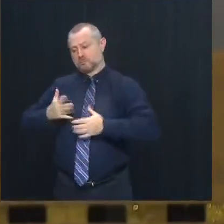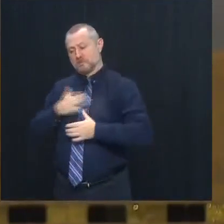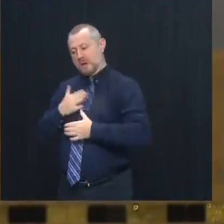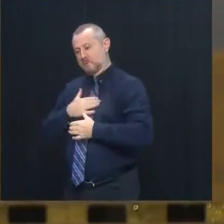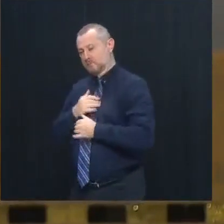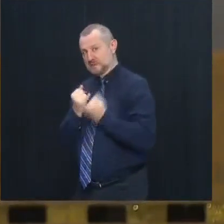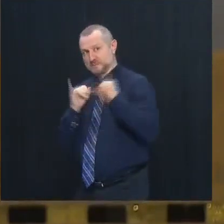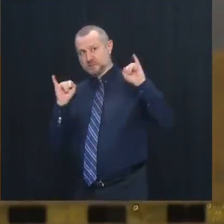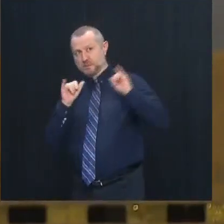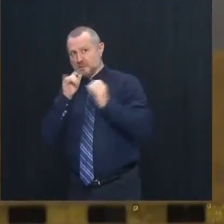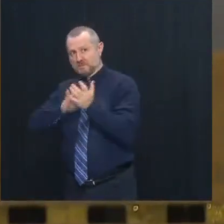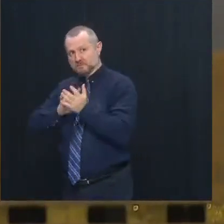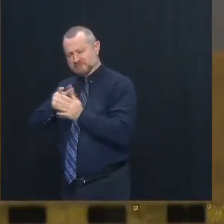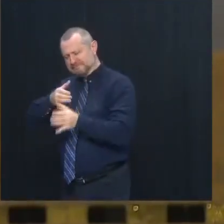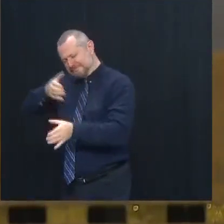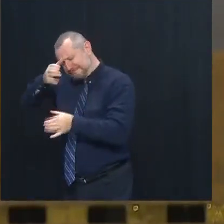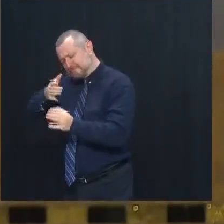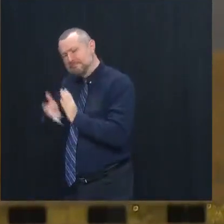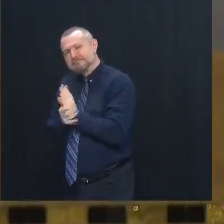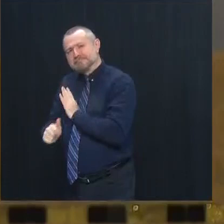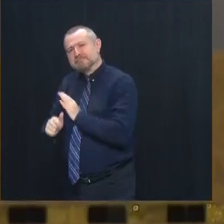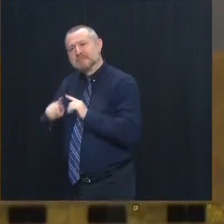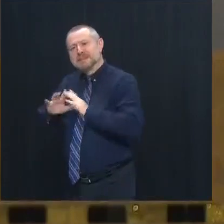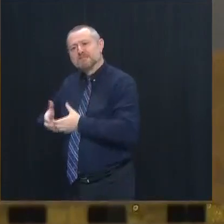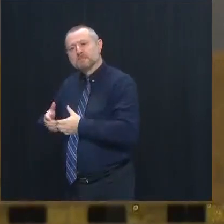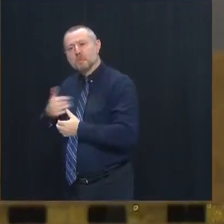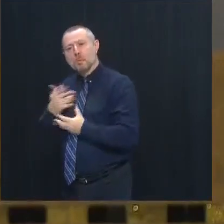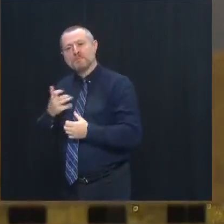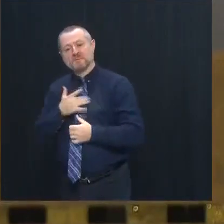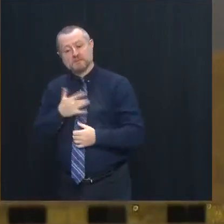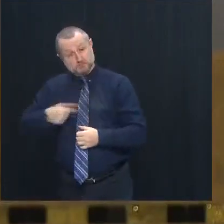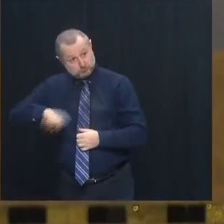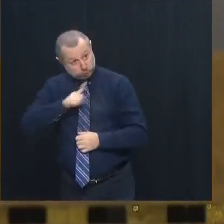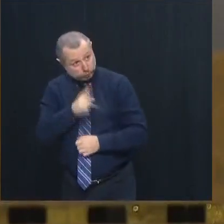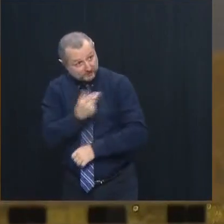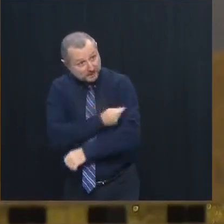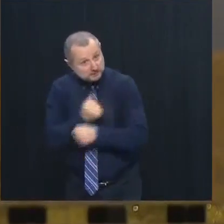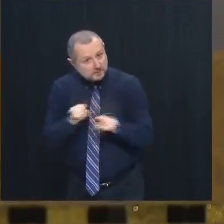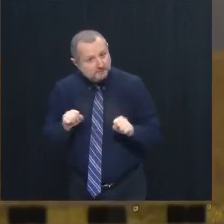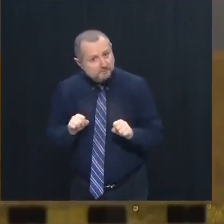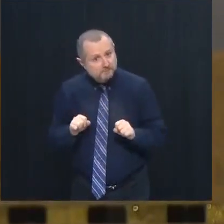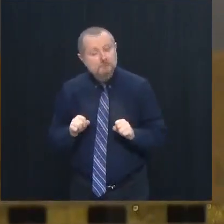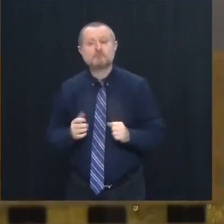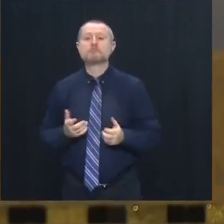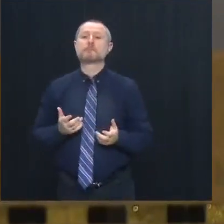SIMULTANEOUSLY REVIEW THE VACCINE APPROVAL WITH INDEPENDENT MEDICAL EXPERTS SO